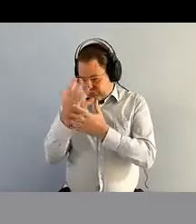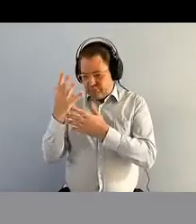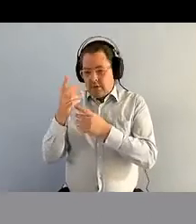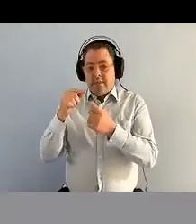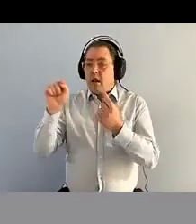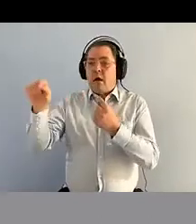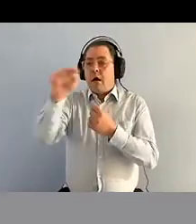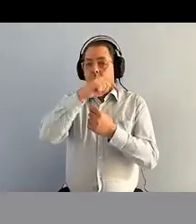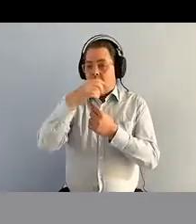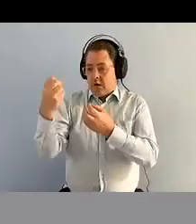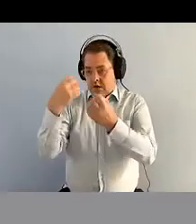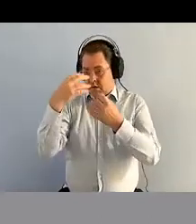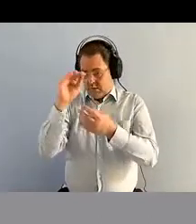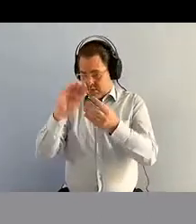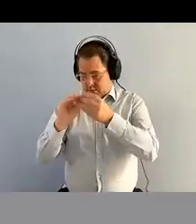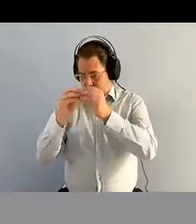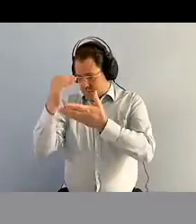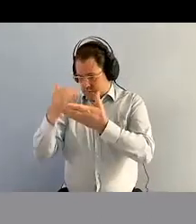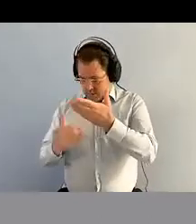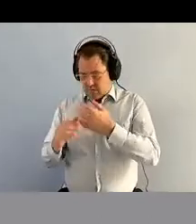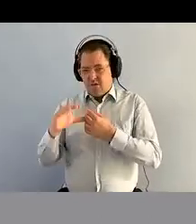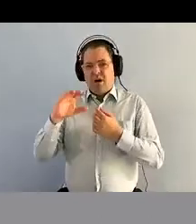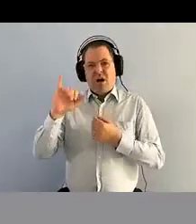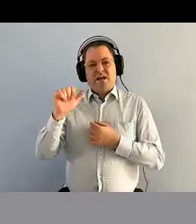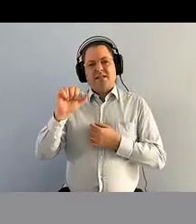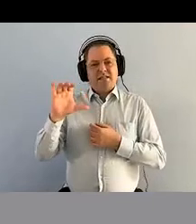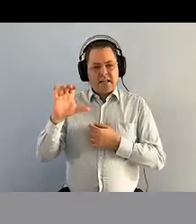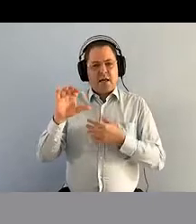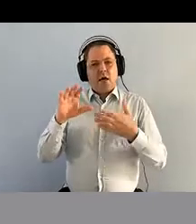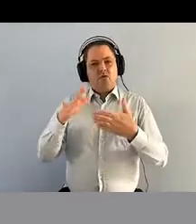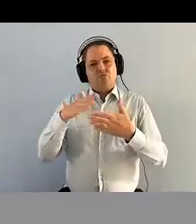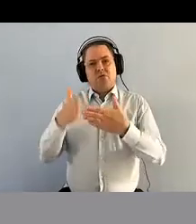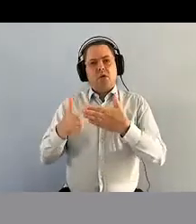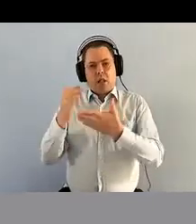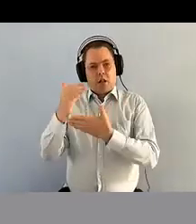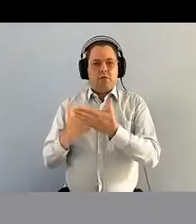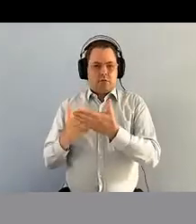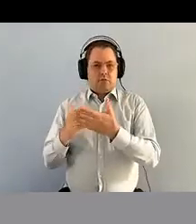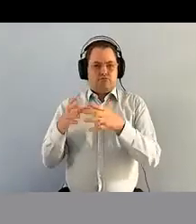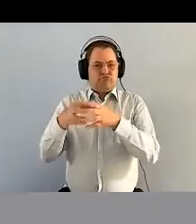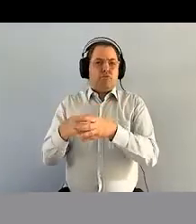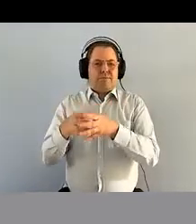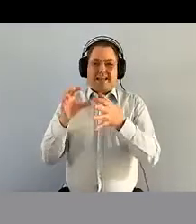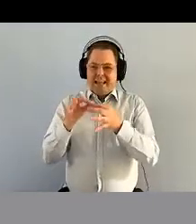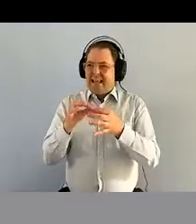developed by that dedicated working group, but it also had input from the broader Reference Group membership and was developed jointly with IASC